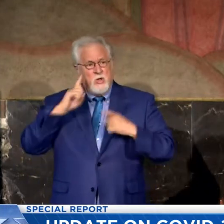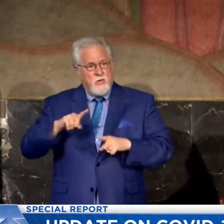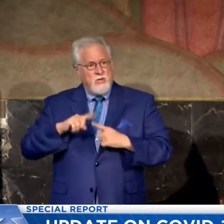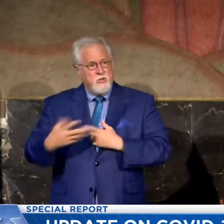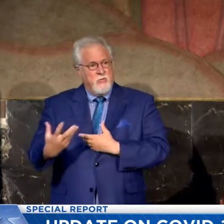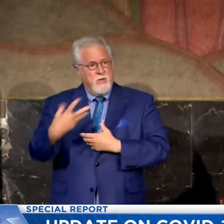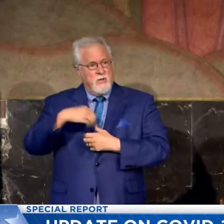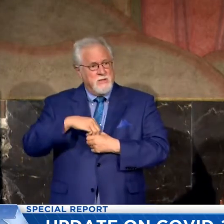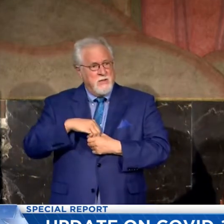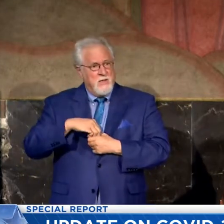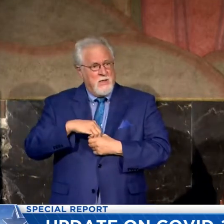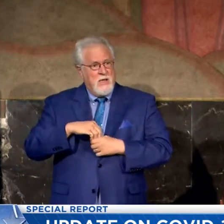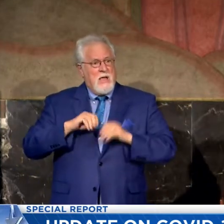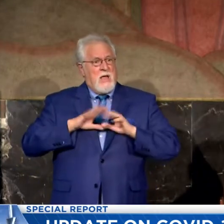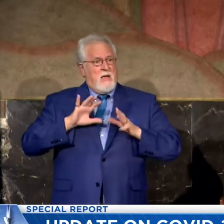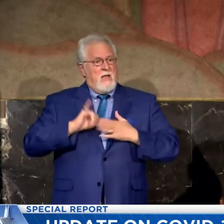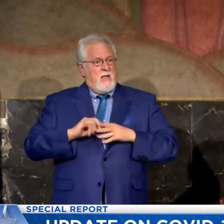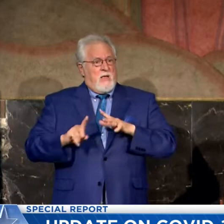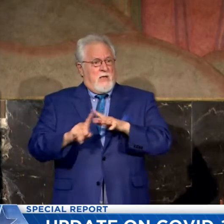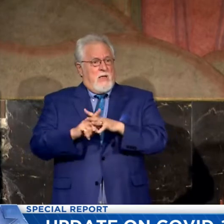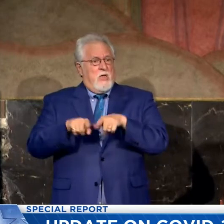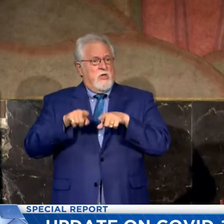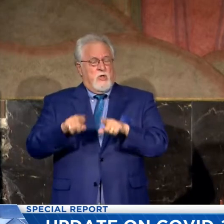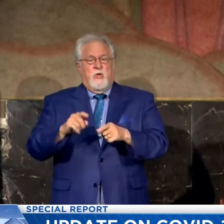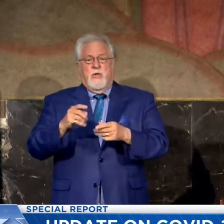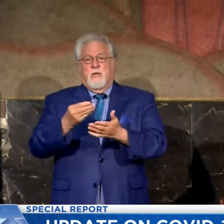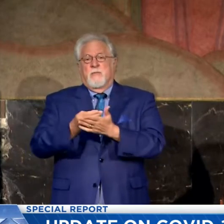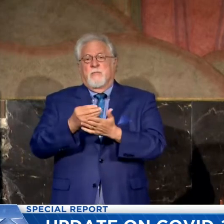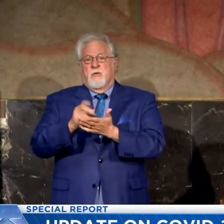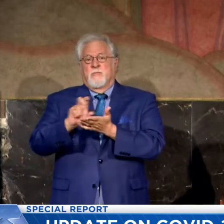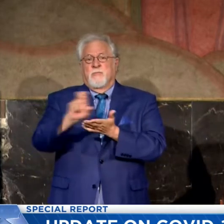CONCERNS. CAN HE BE PENALIZED IN SOME